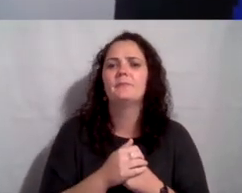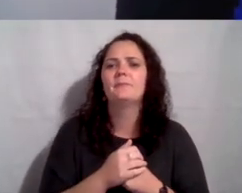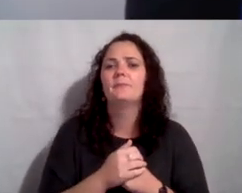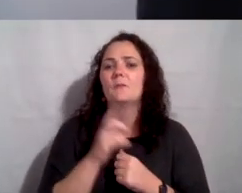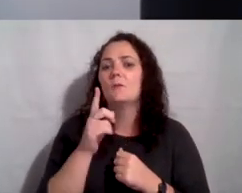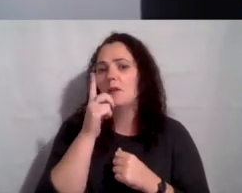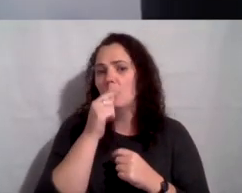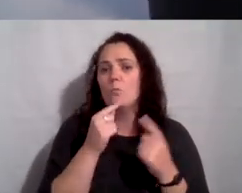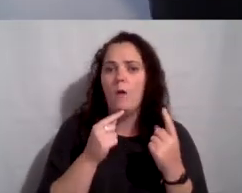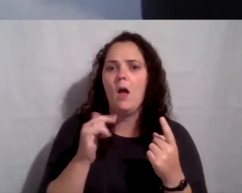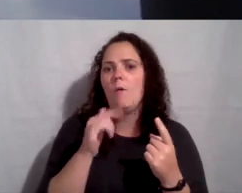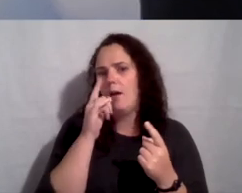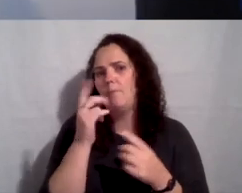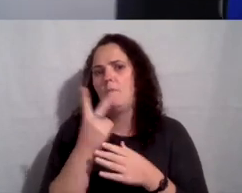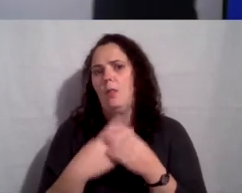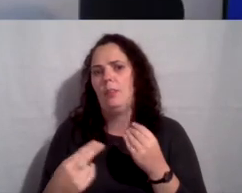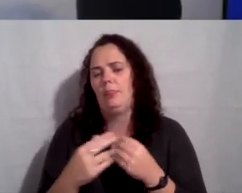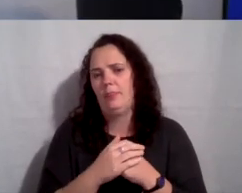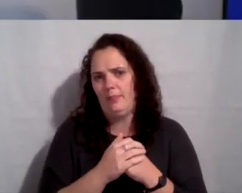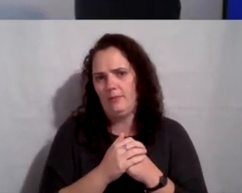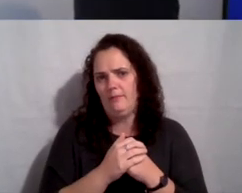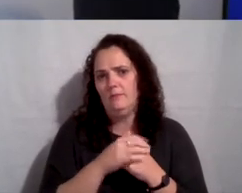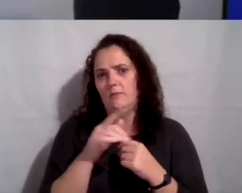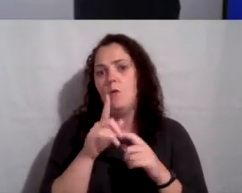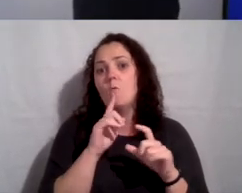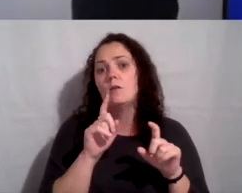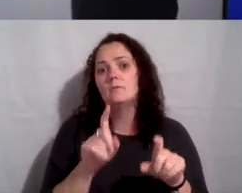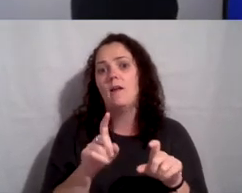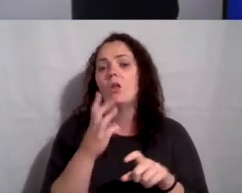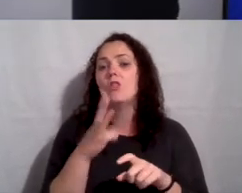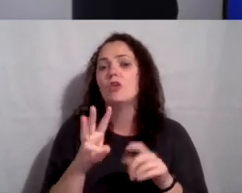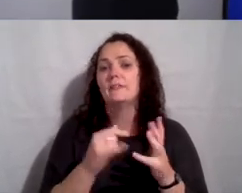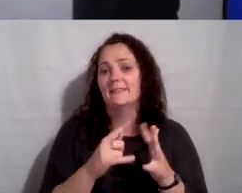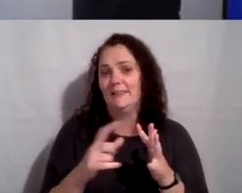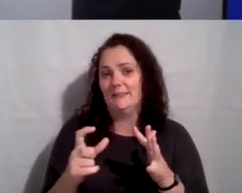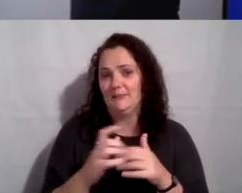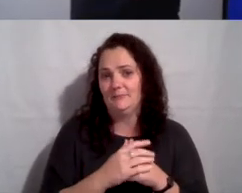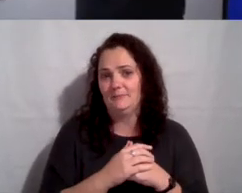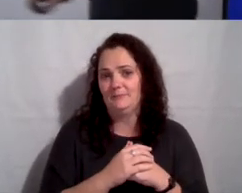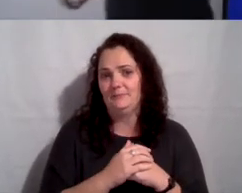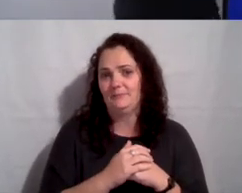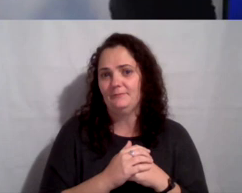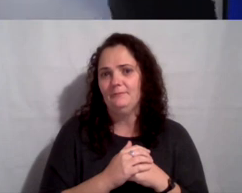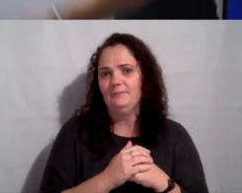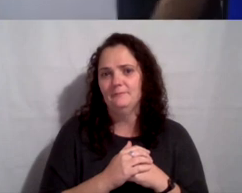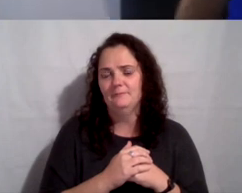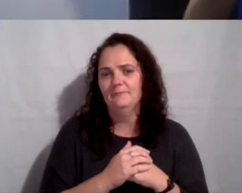or you can draw both of them. Now they're going to hit that, they're going to hold that for about 30 seconds alright, I’m going to call out the changes